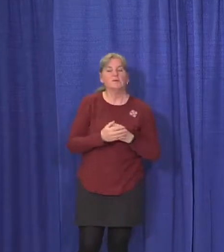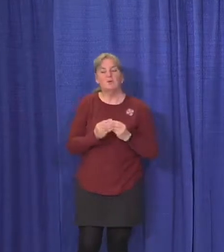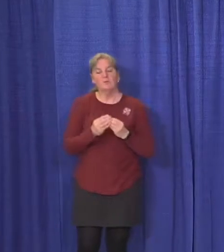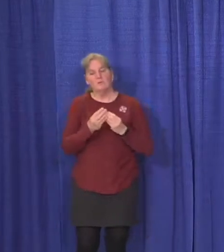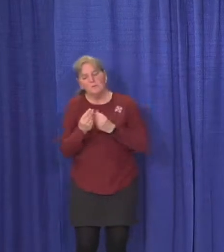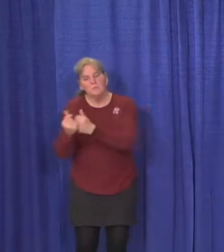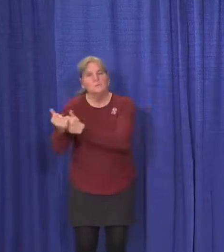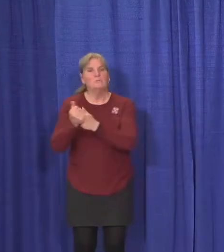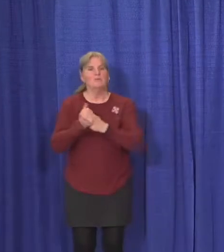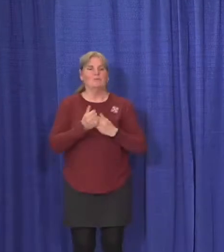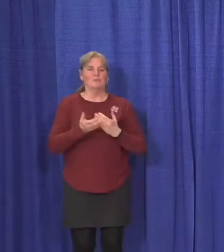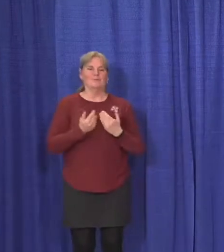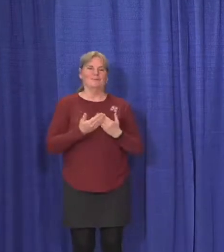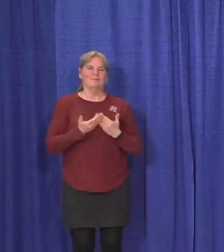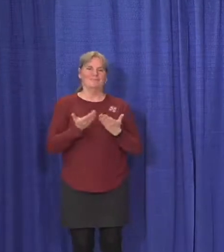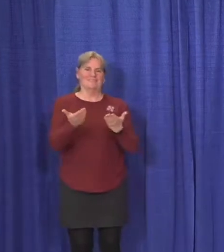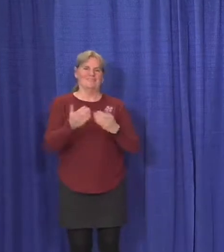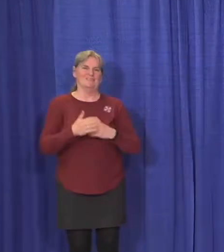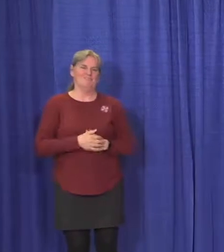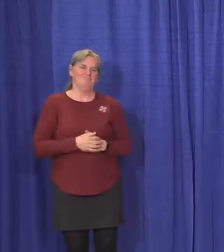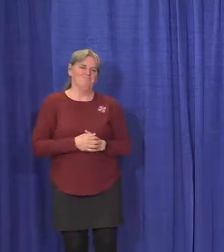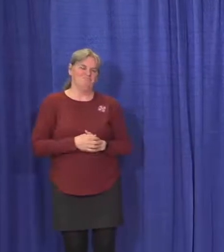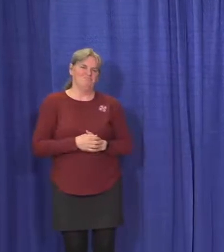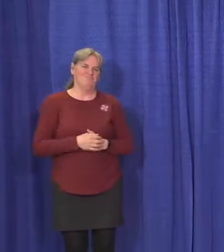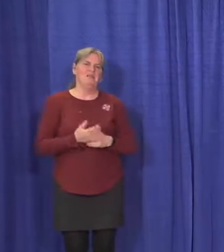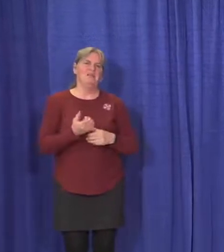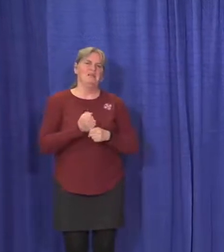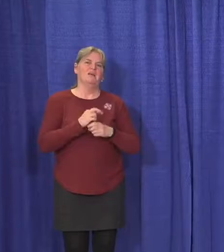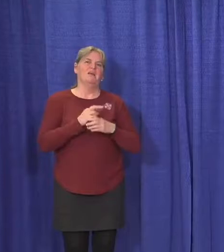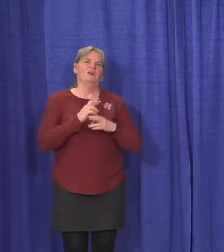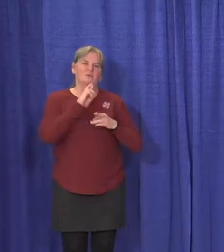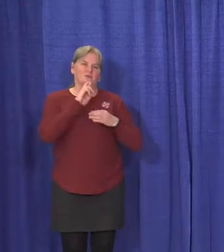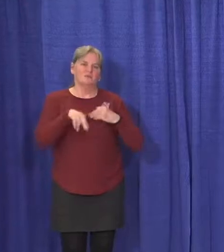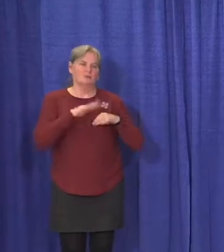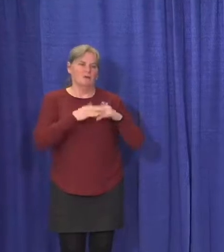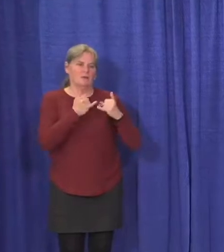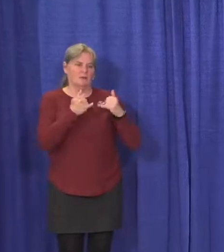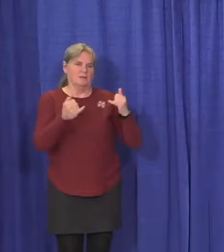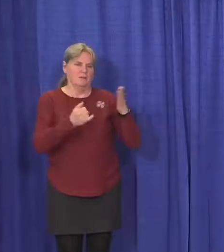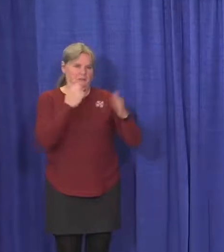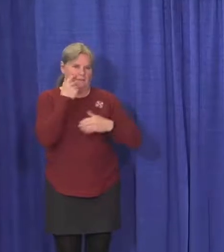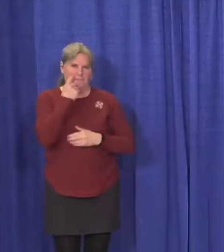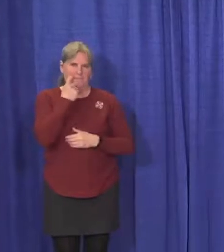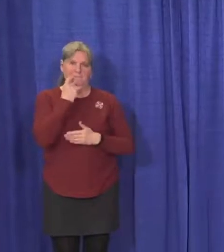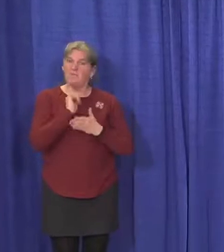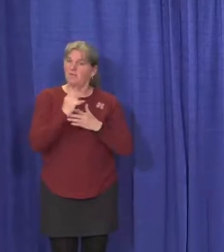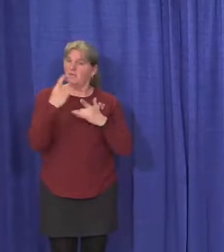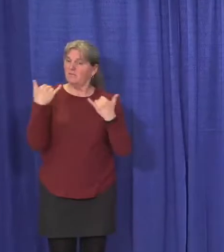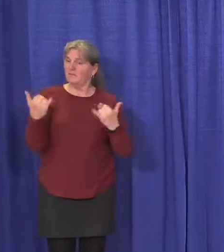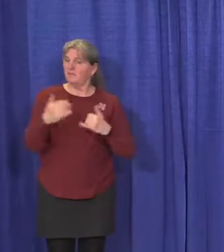process a little bit more seamless and easier for Yukoners.